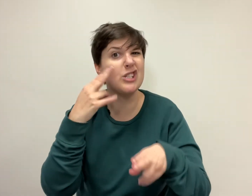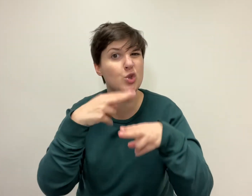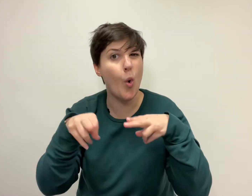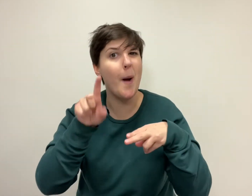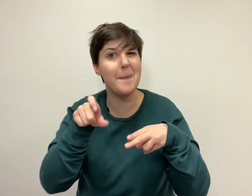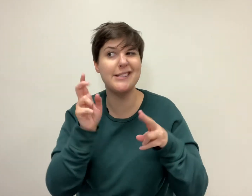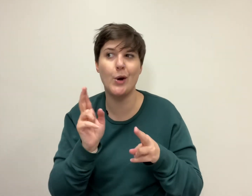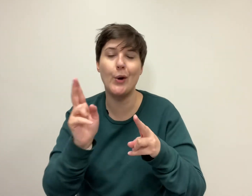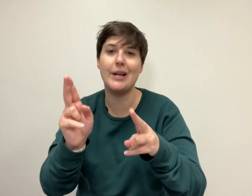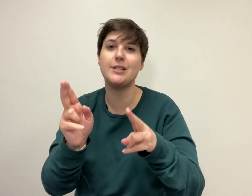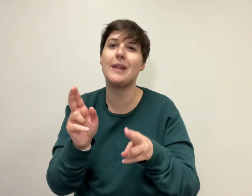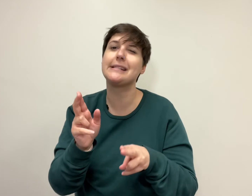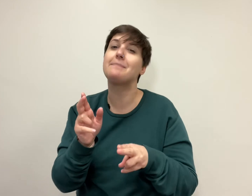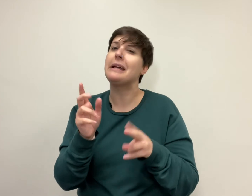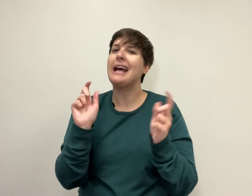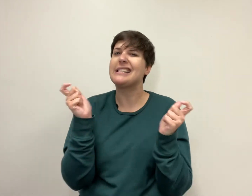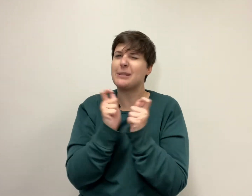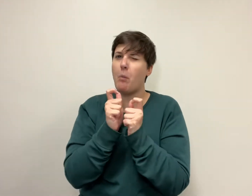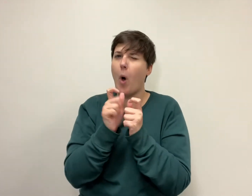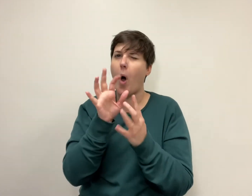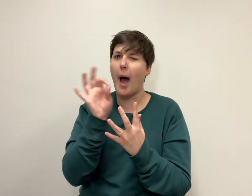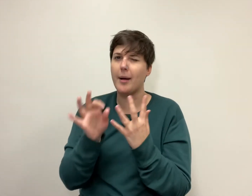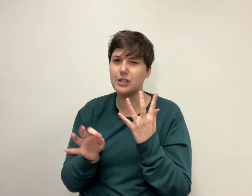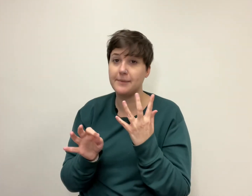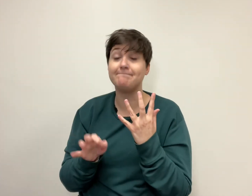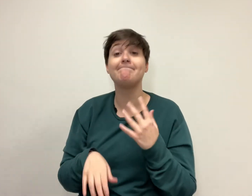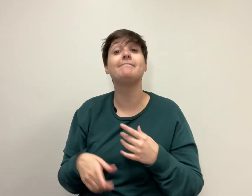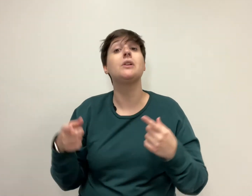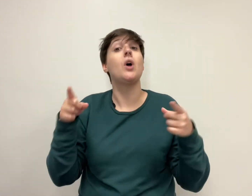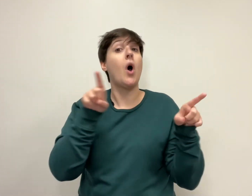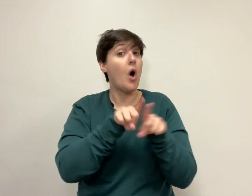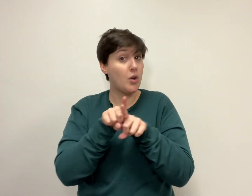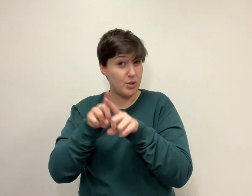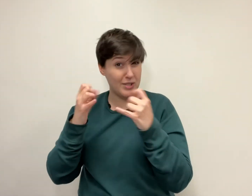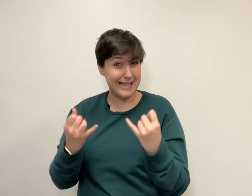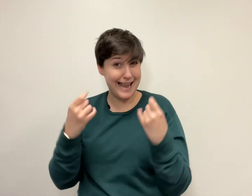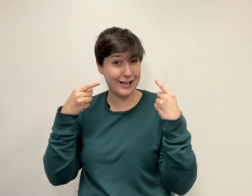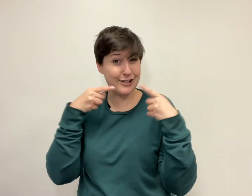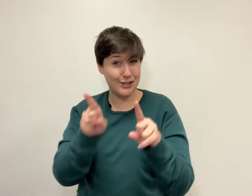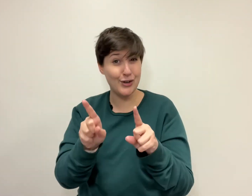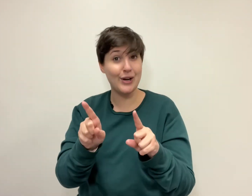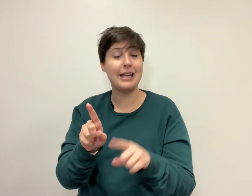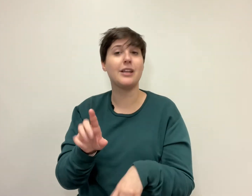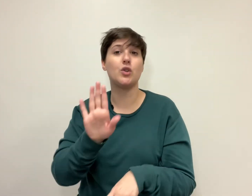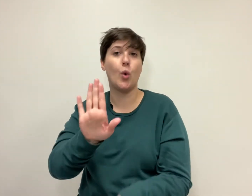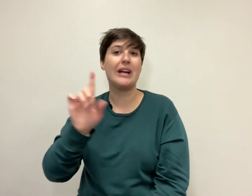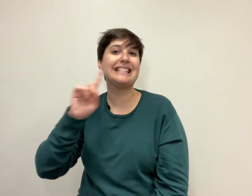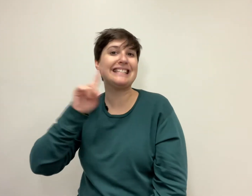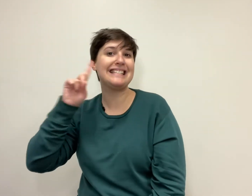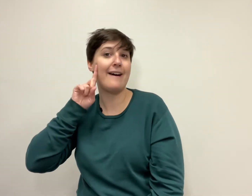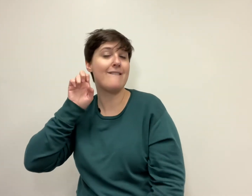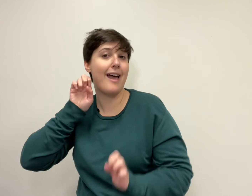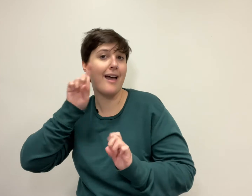but I know that's really short and you have to hurry; so that's a small option. You could also